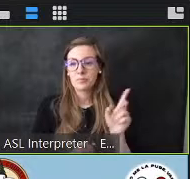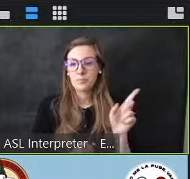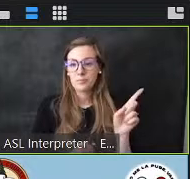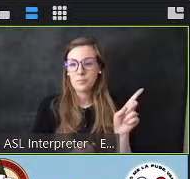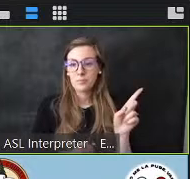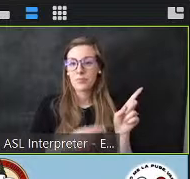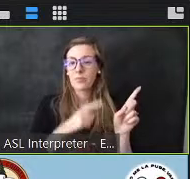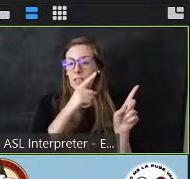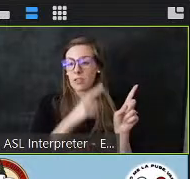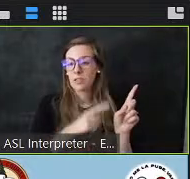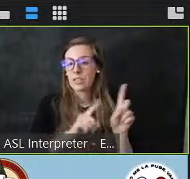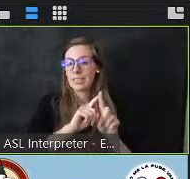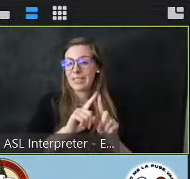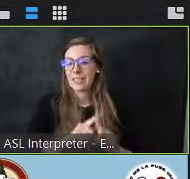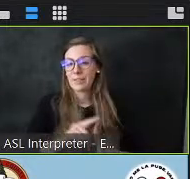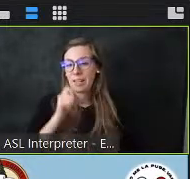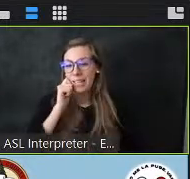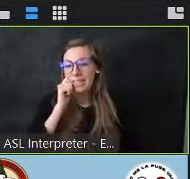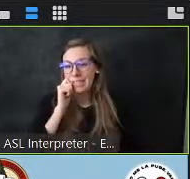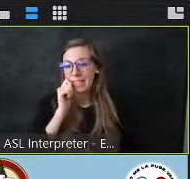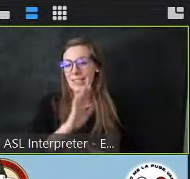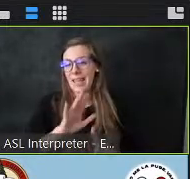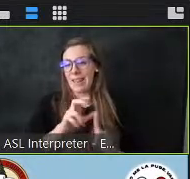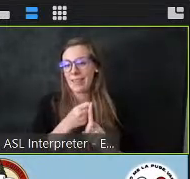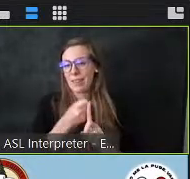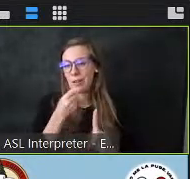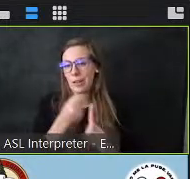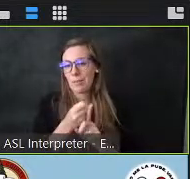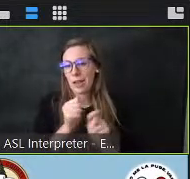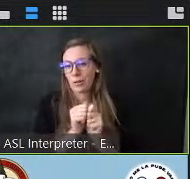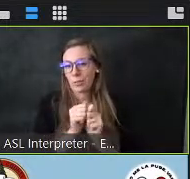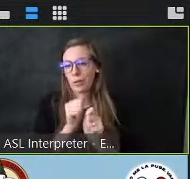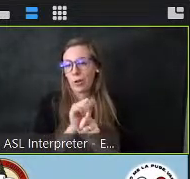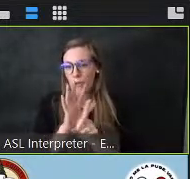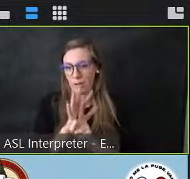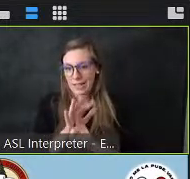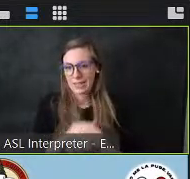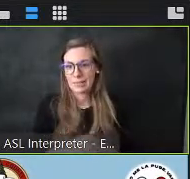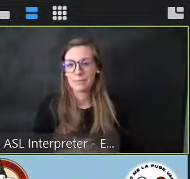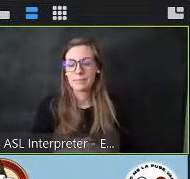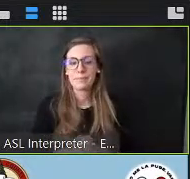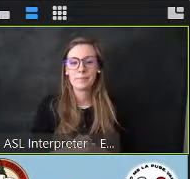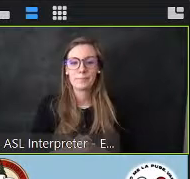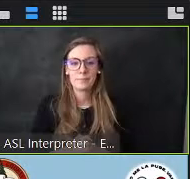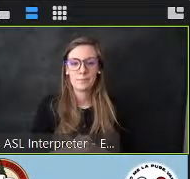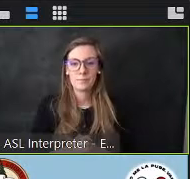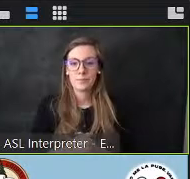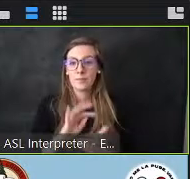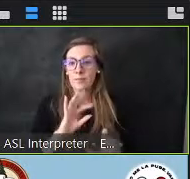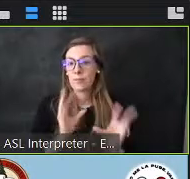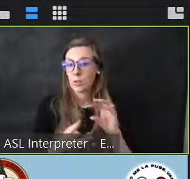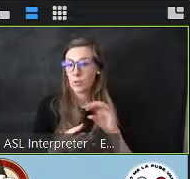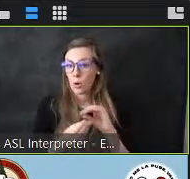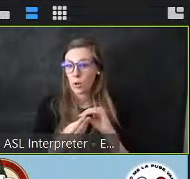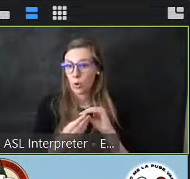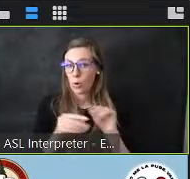And so our total testing WEA have also